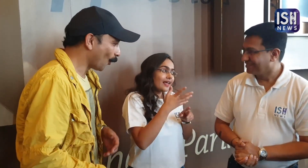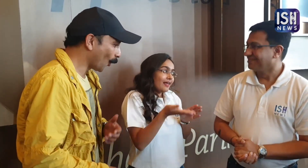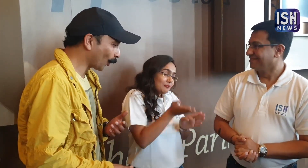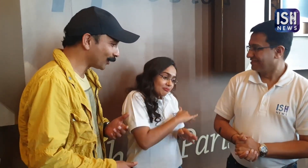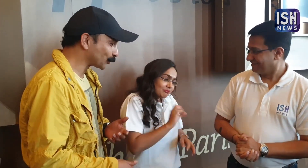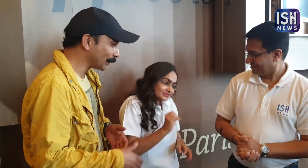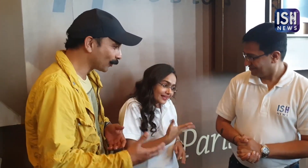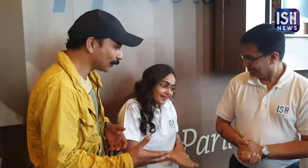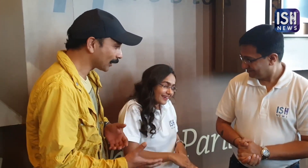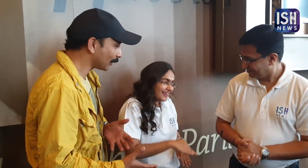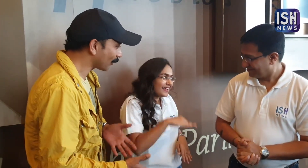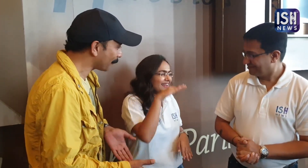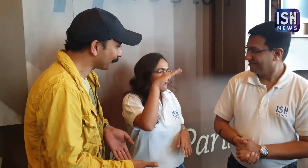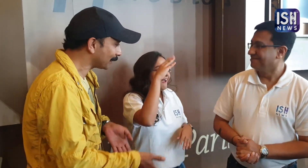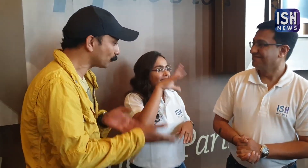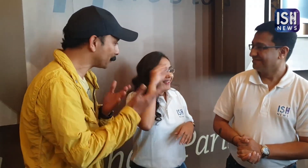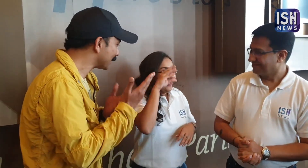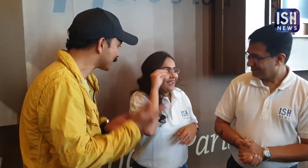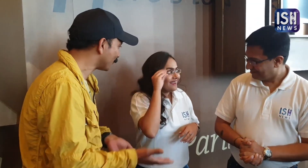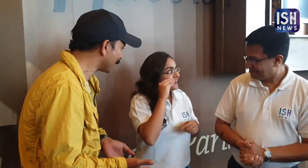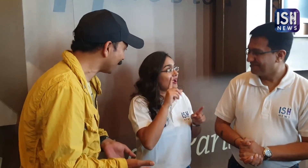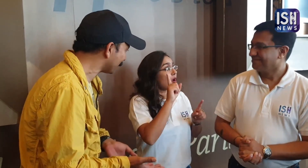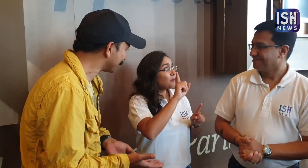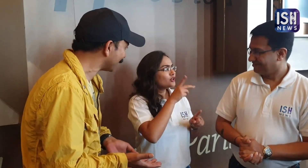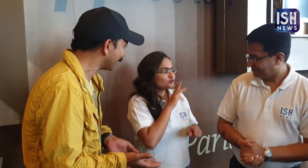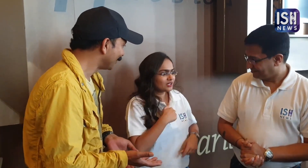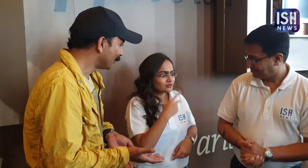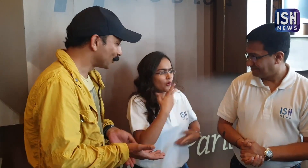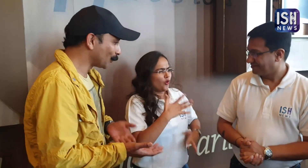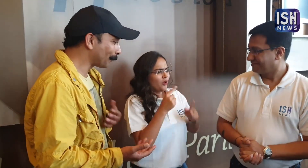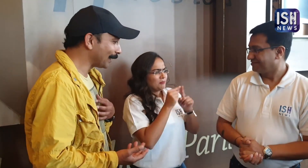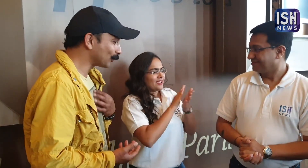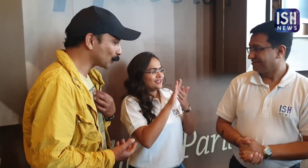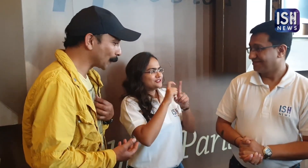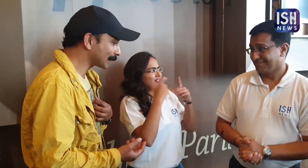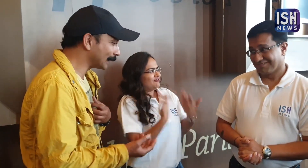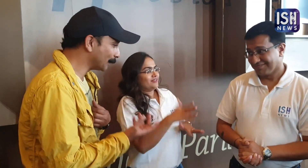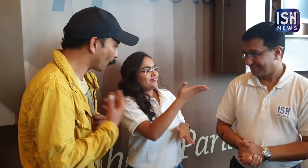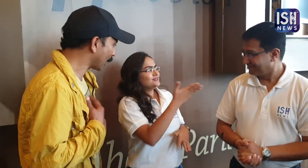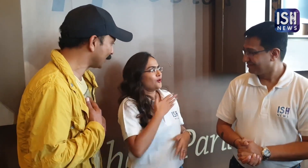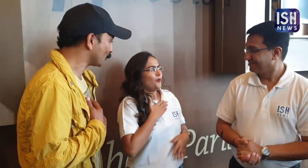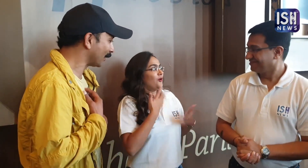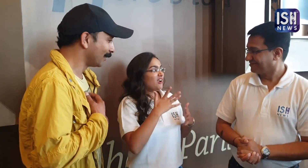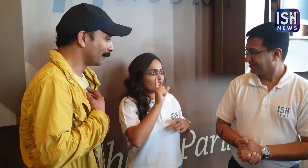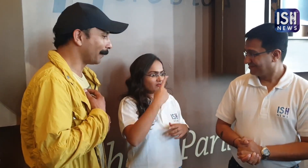However Sunil seems to have done a Ph.d! Initially I was a little demoralised.